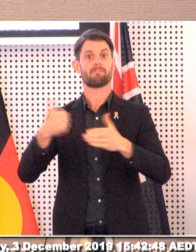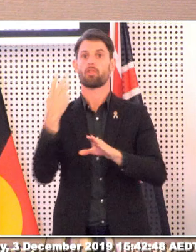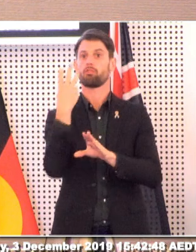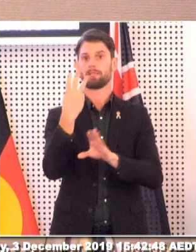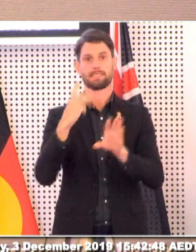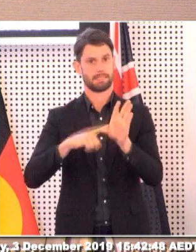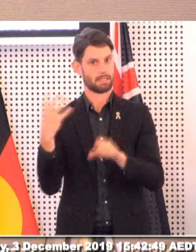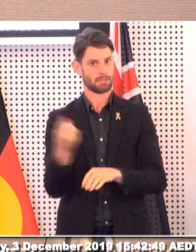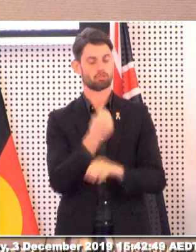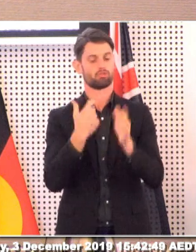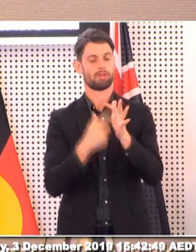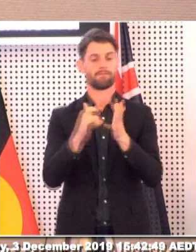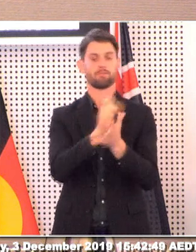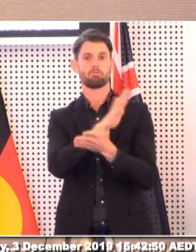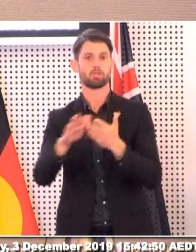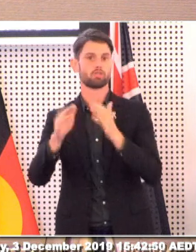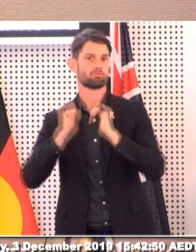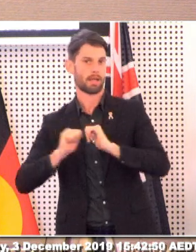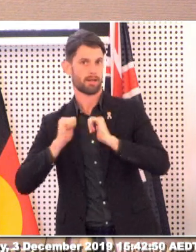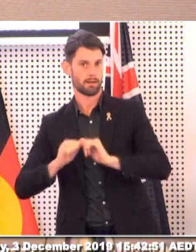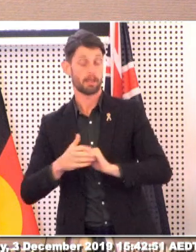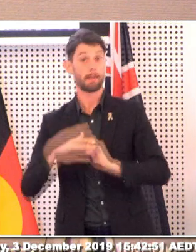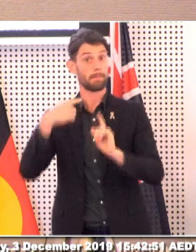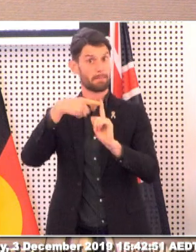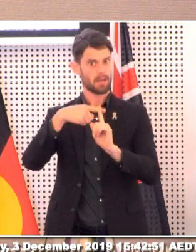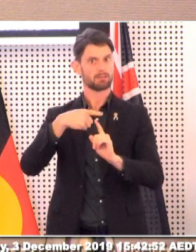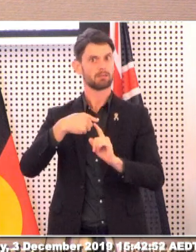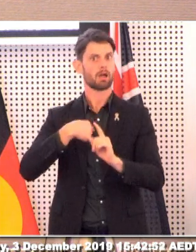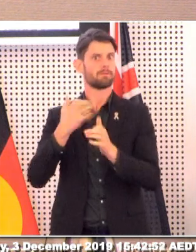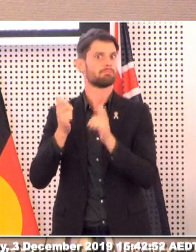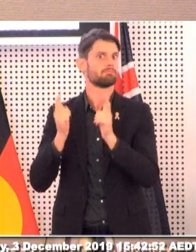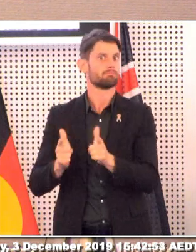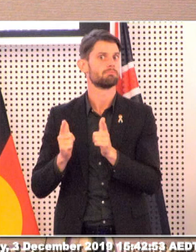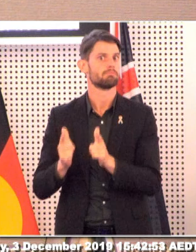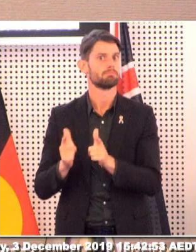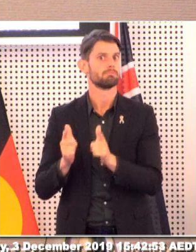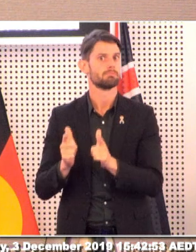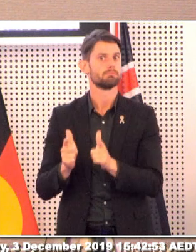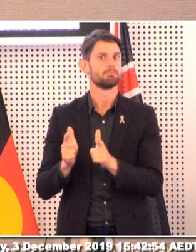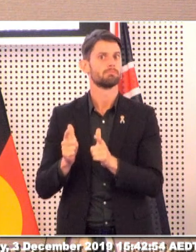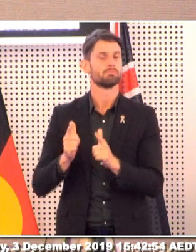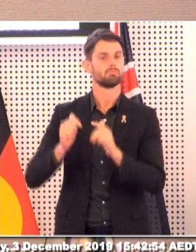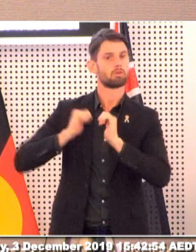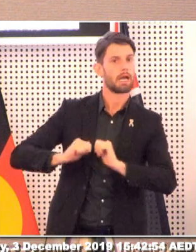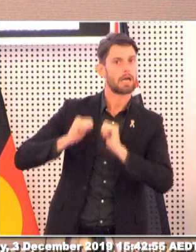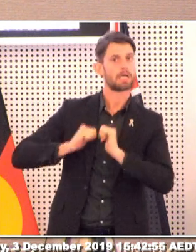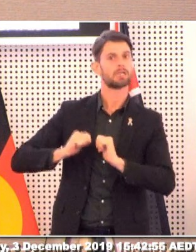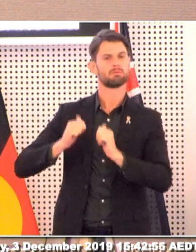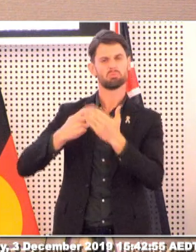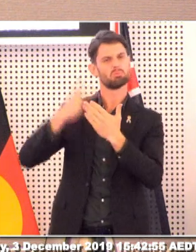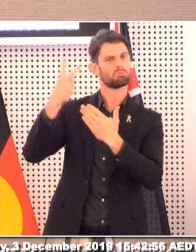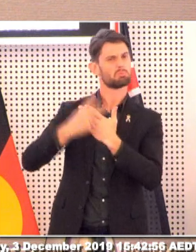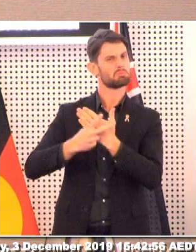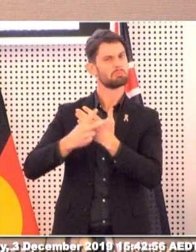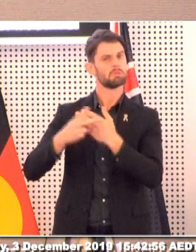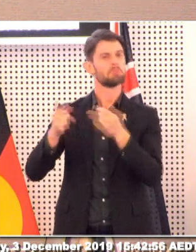there’s also an ongoing program of – in a training program that the – the – that the